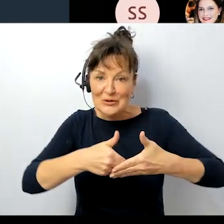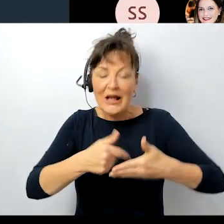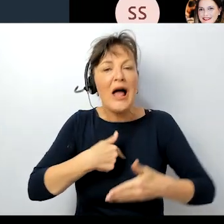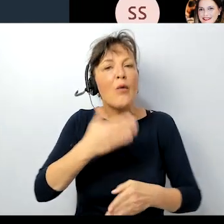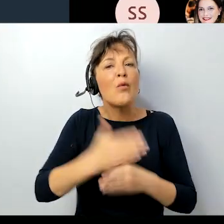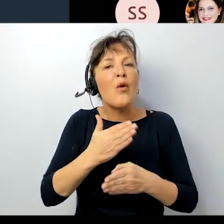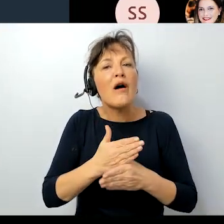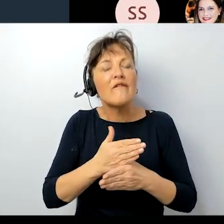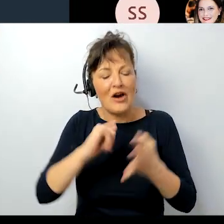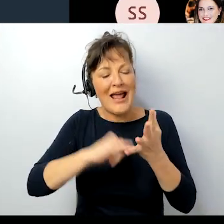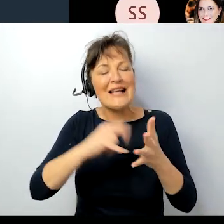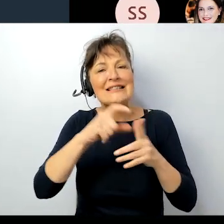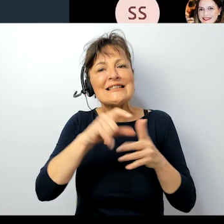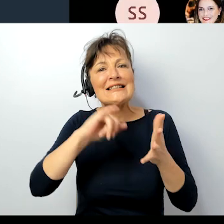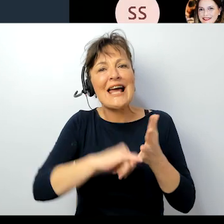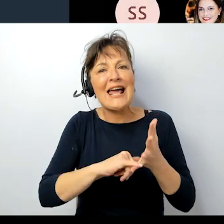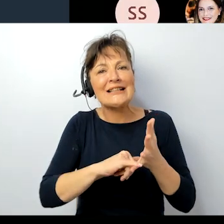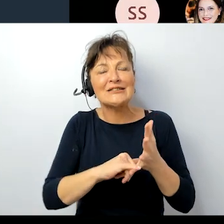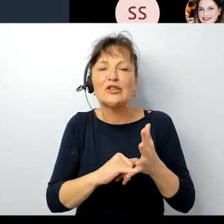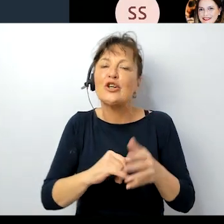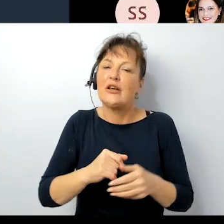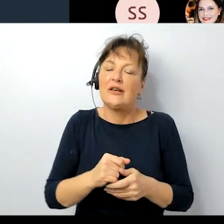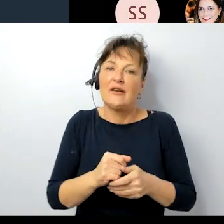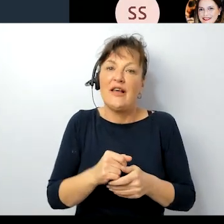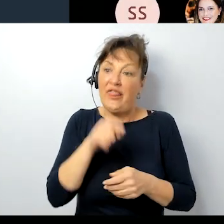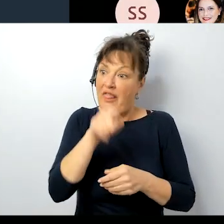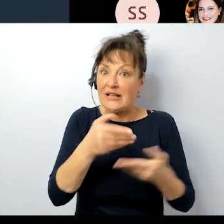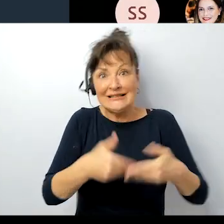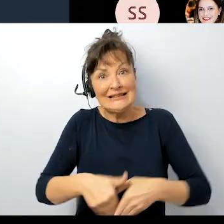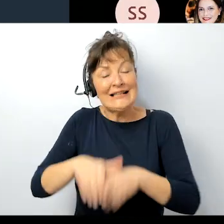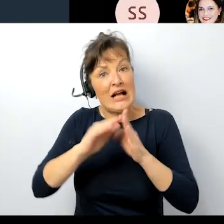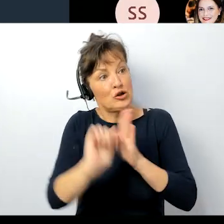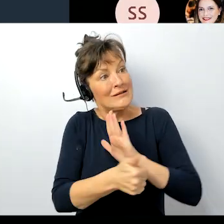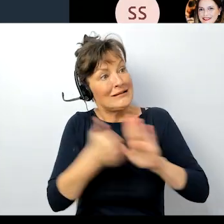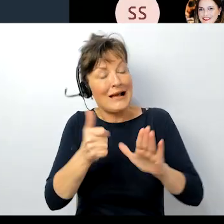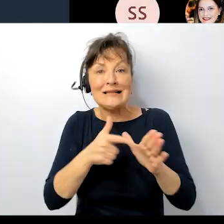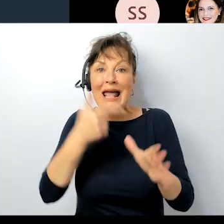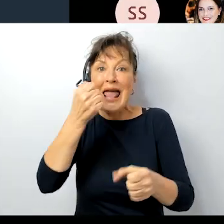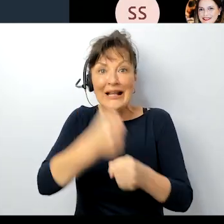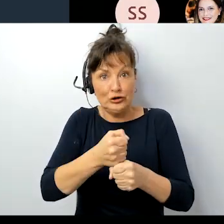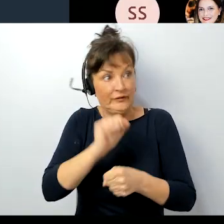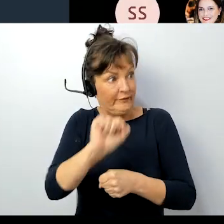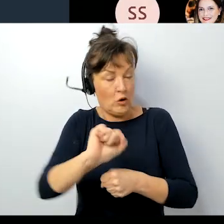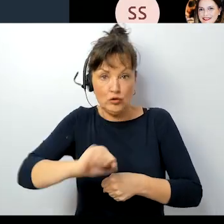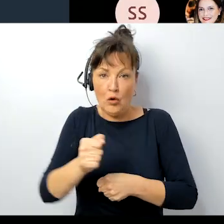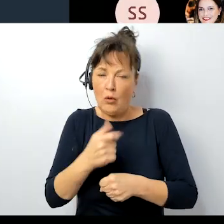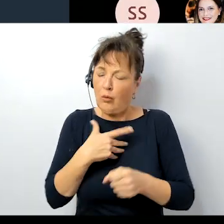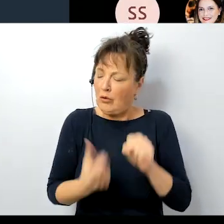We work for Skills Development Scotland or SDS as you may have know us. SDS is the national skills